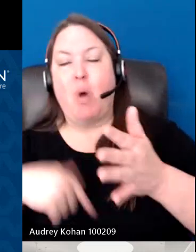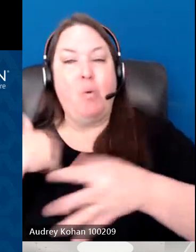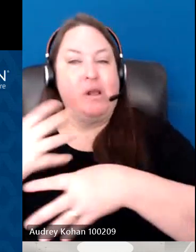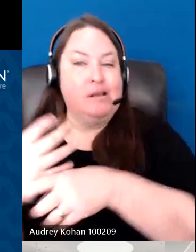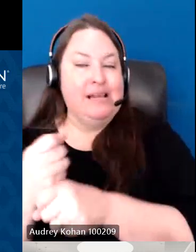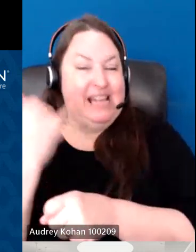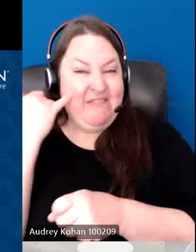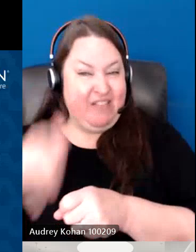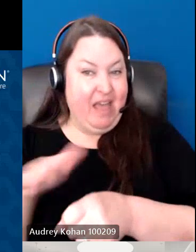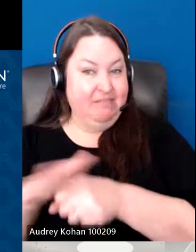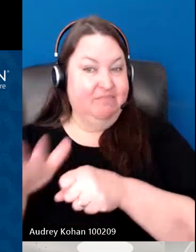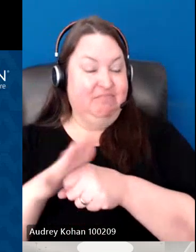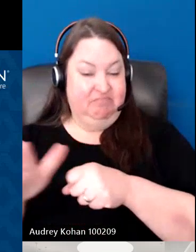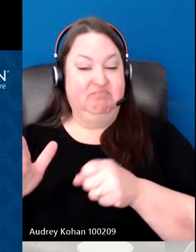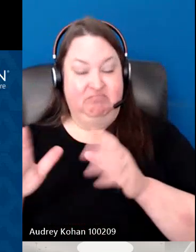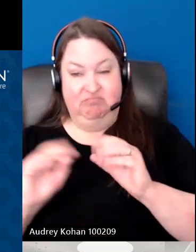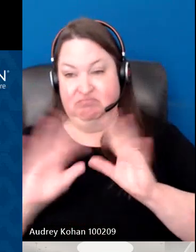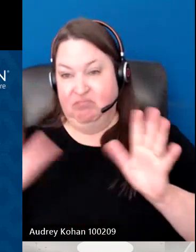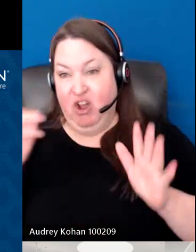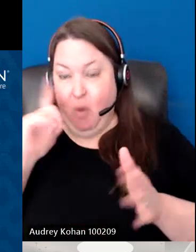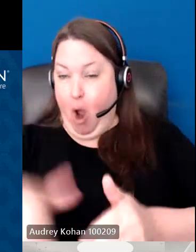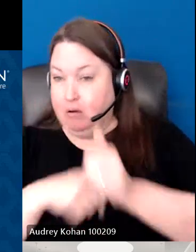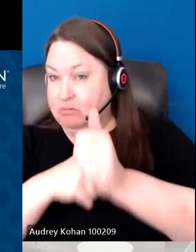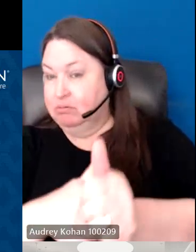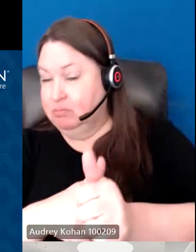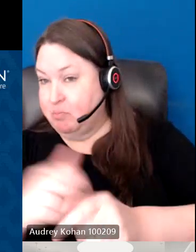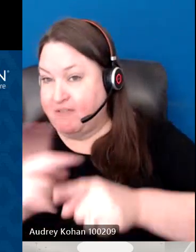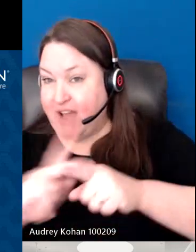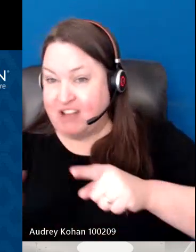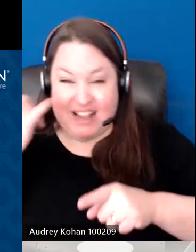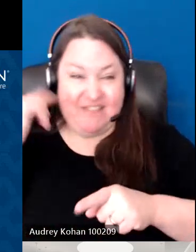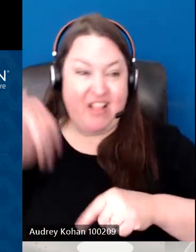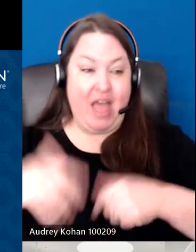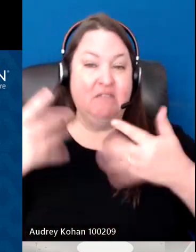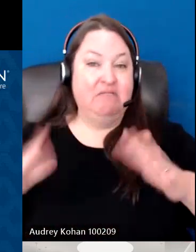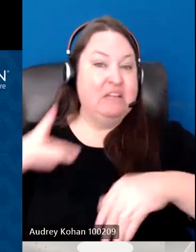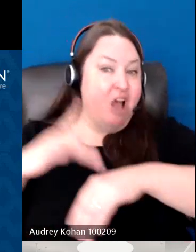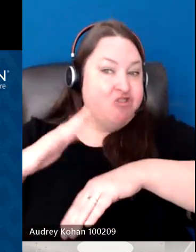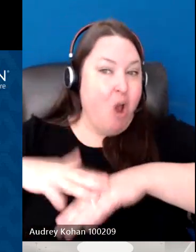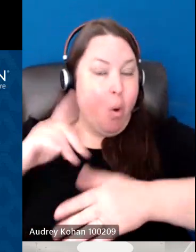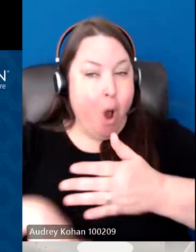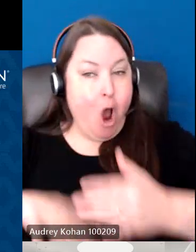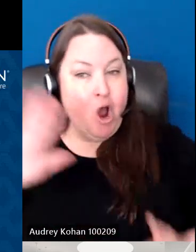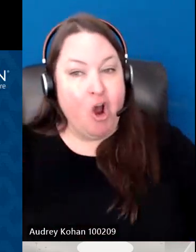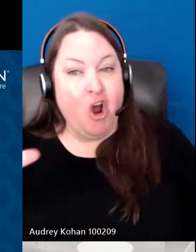adequately concrete for compliance professional if that touched on what she considers to be the